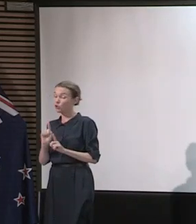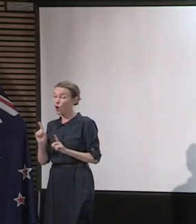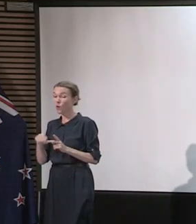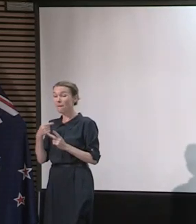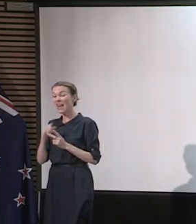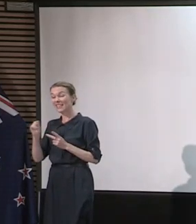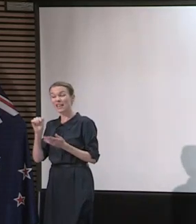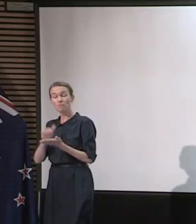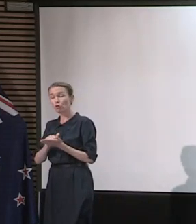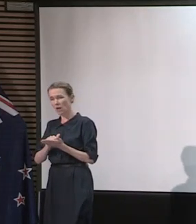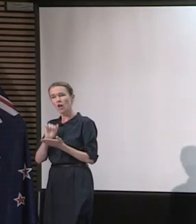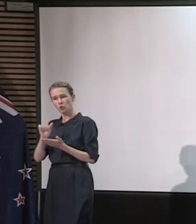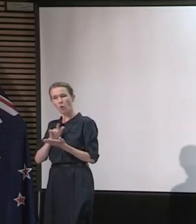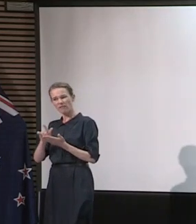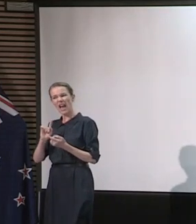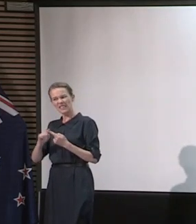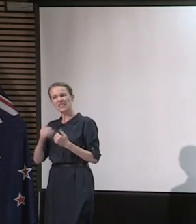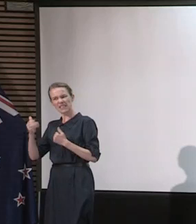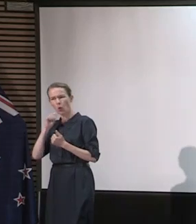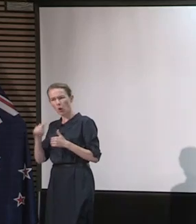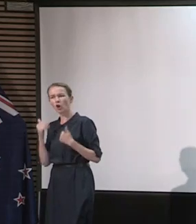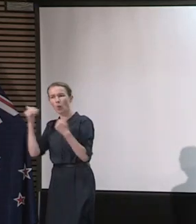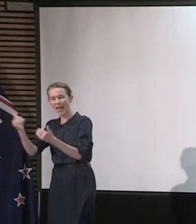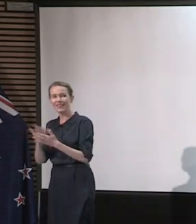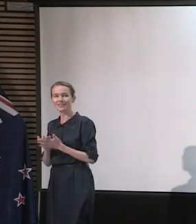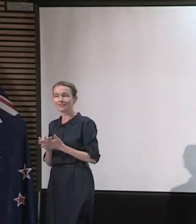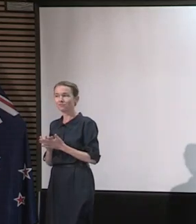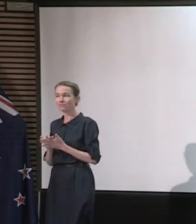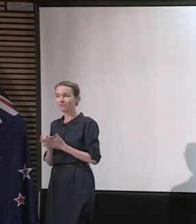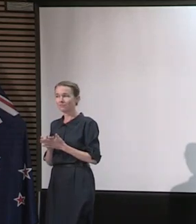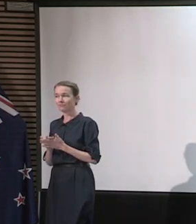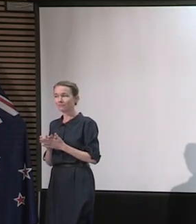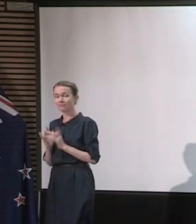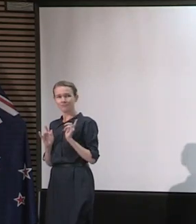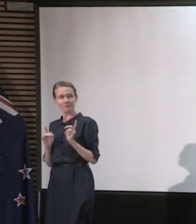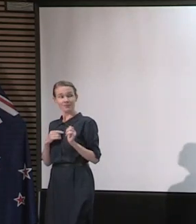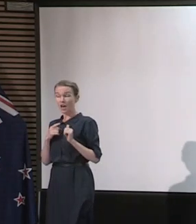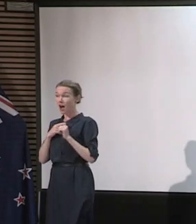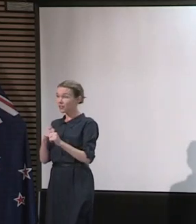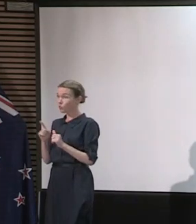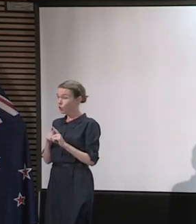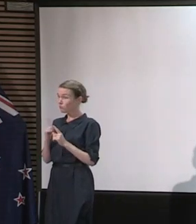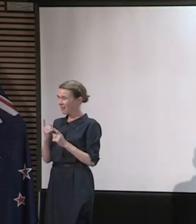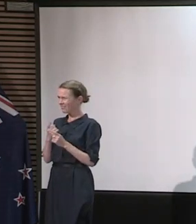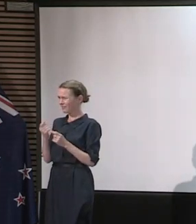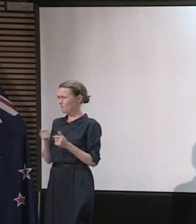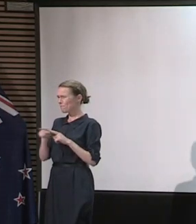It is reasonable? It is obvious to people that many of the